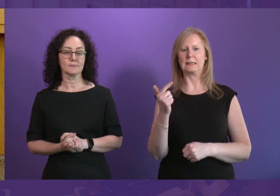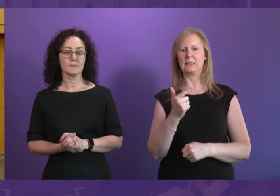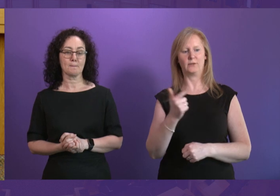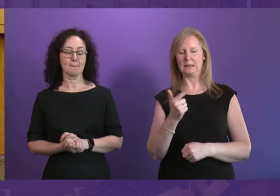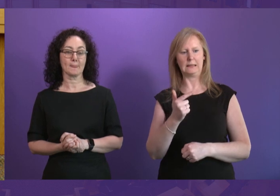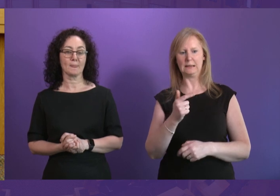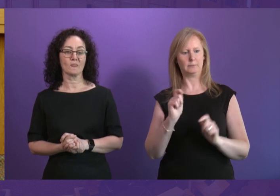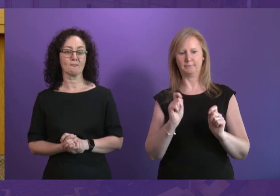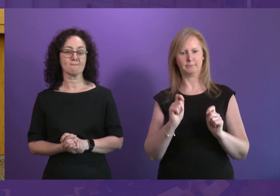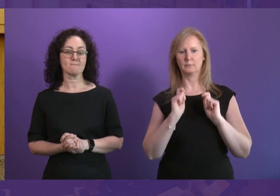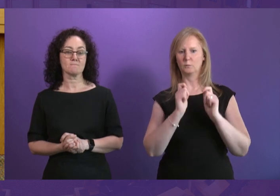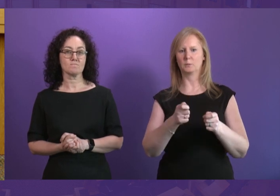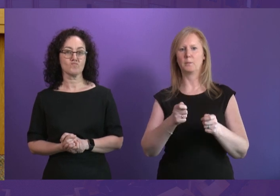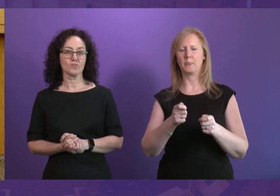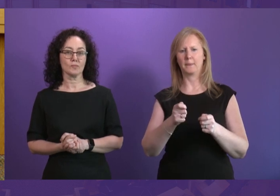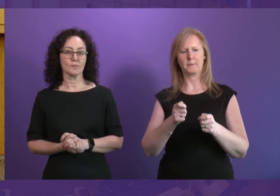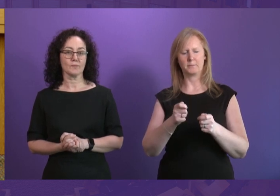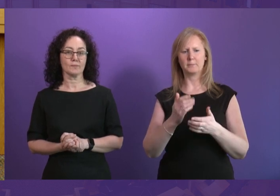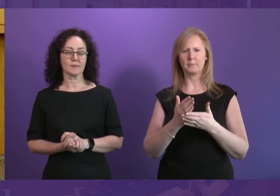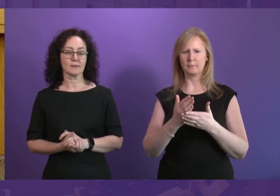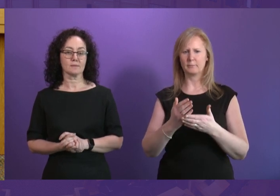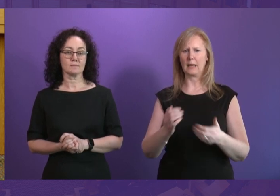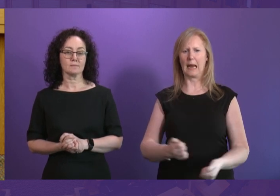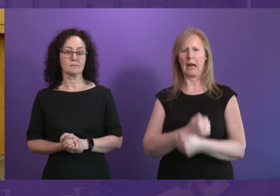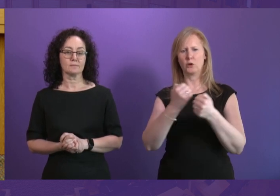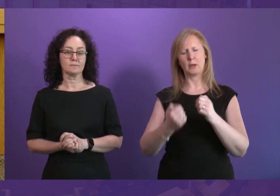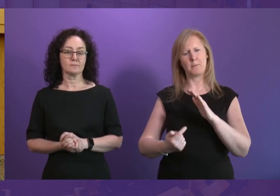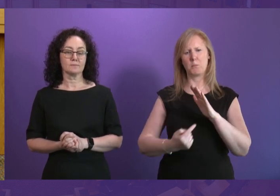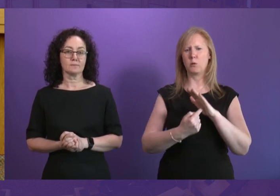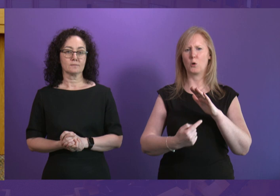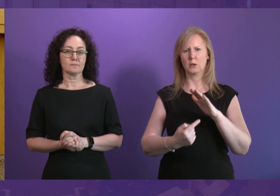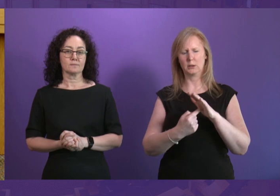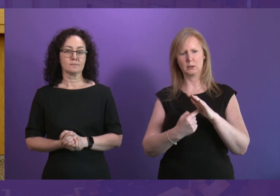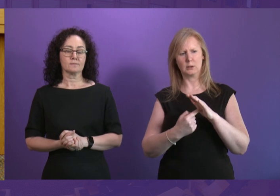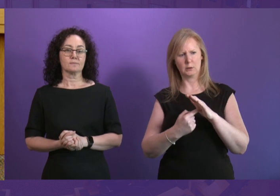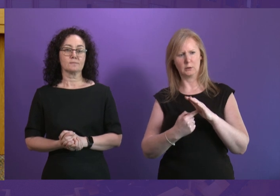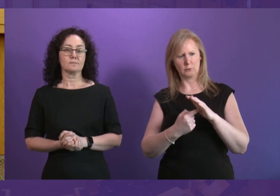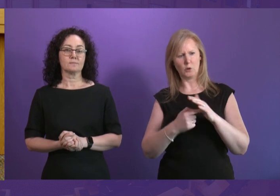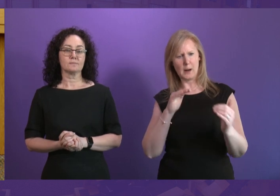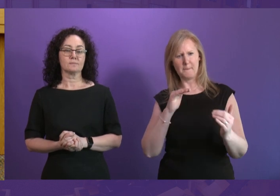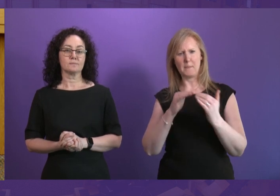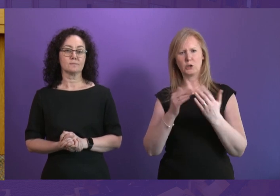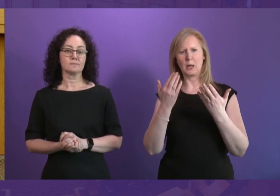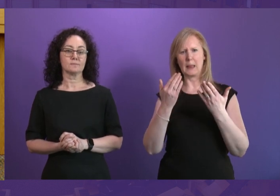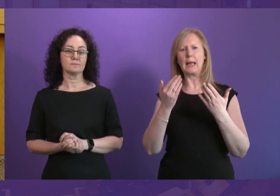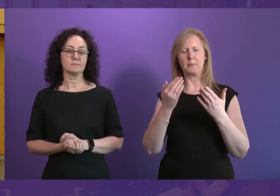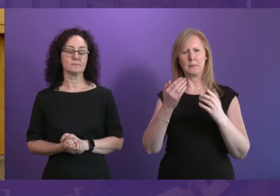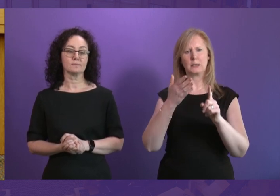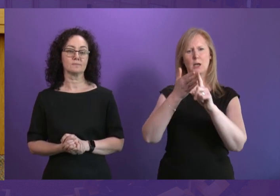Given the role that tidal energy needs to play in our future energy mix, as well as in meeting our climate change targets, what assurance can the First Minister give that